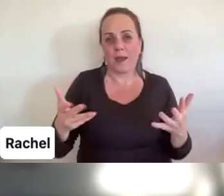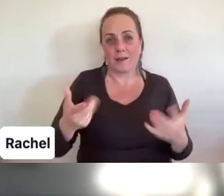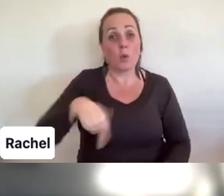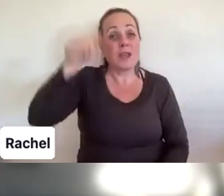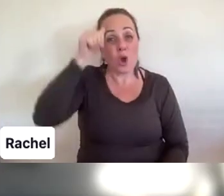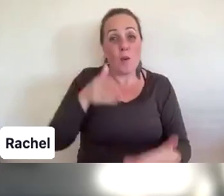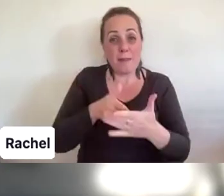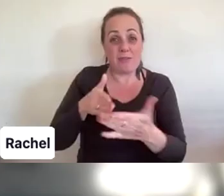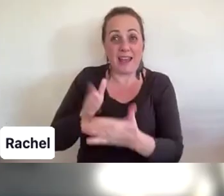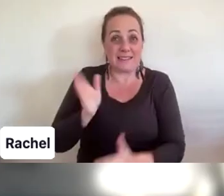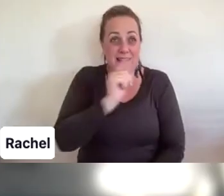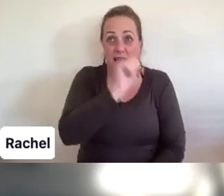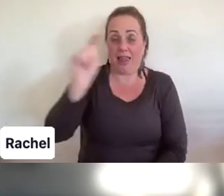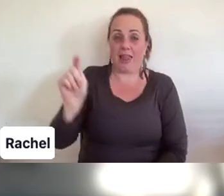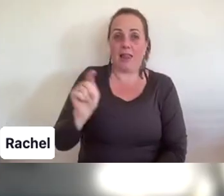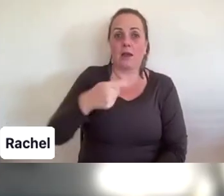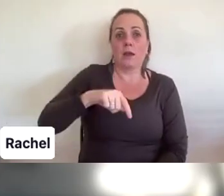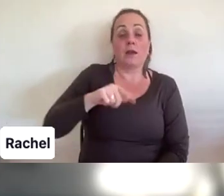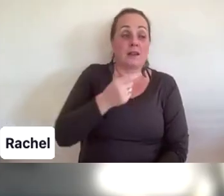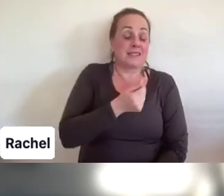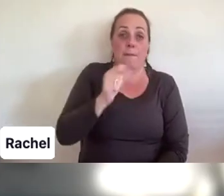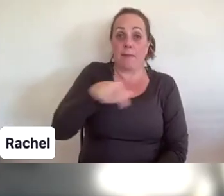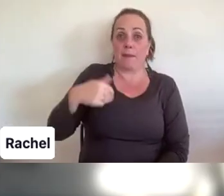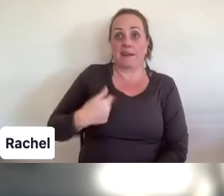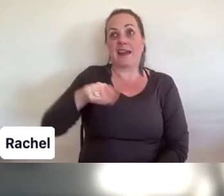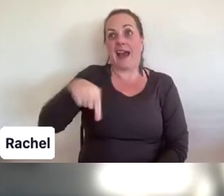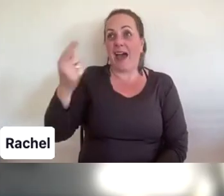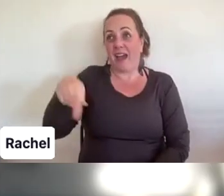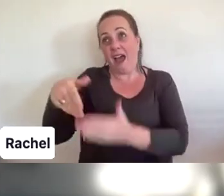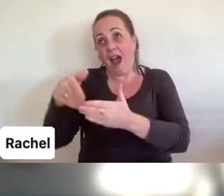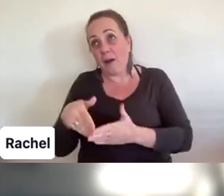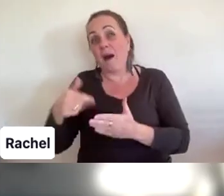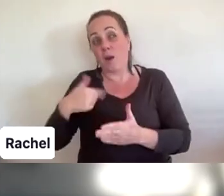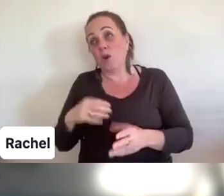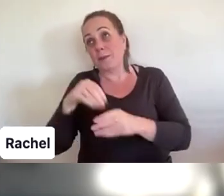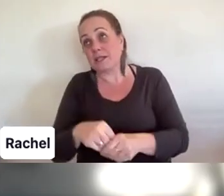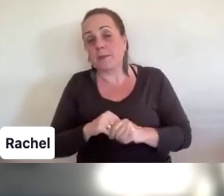People rely on others to participate, there are challenges accessing information, and for some,